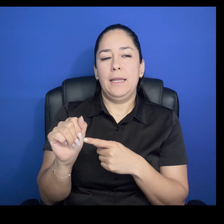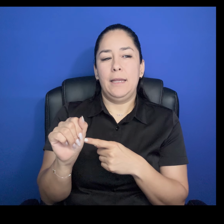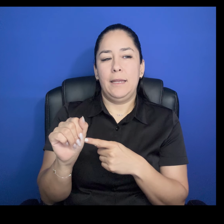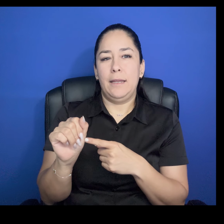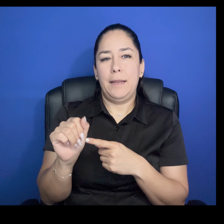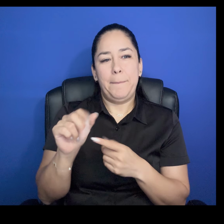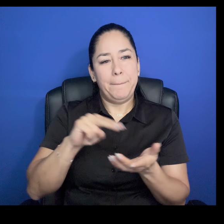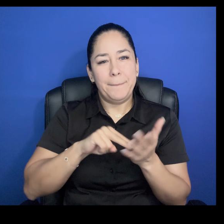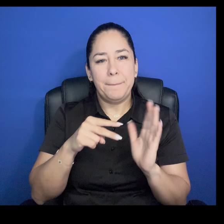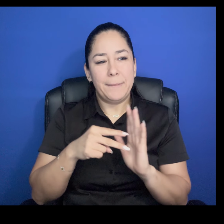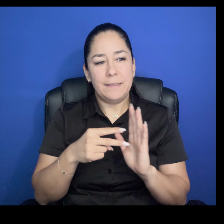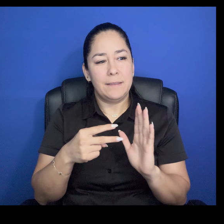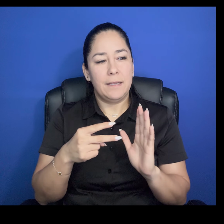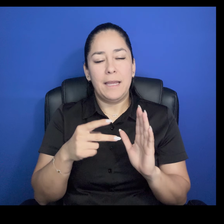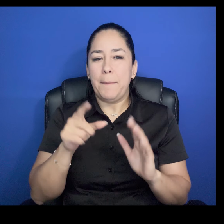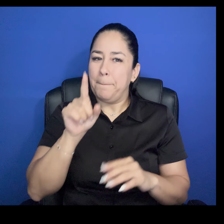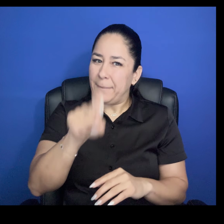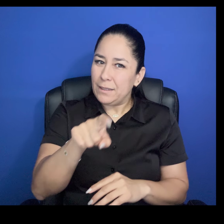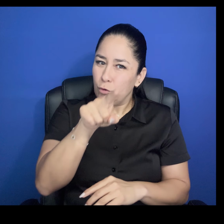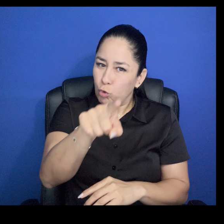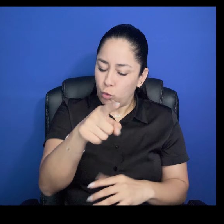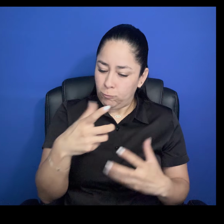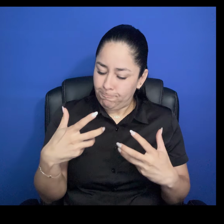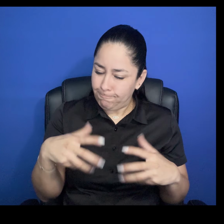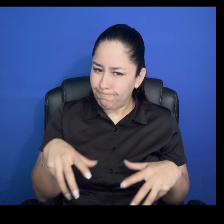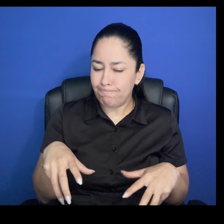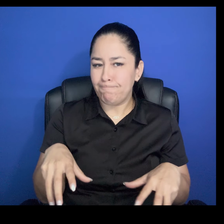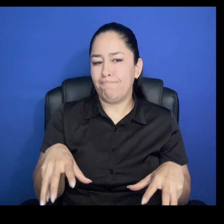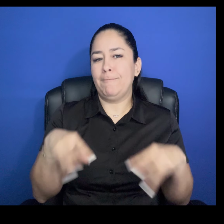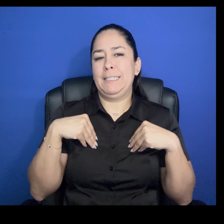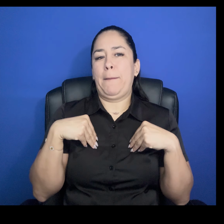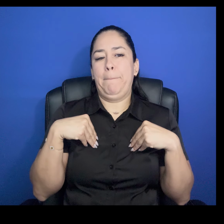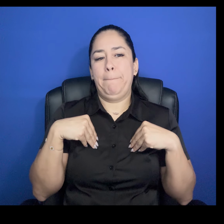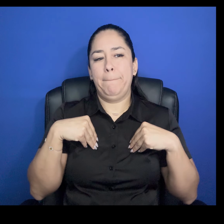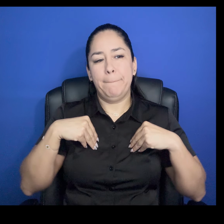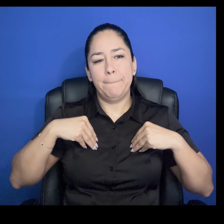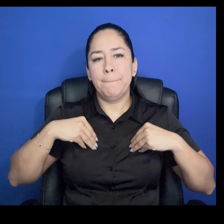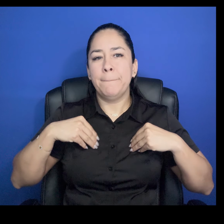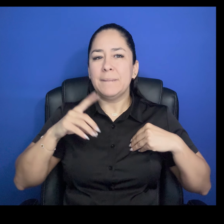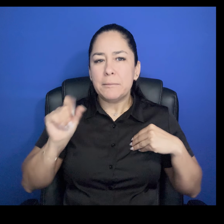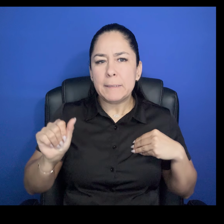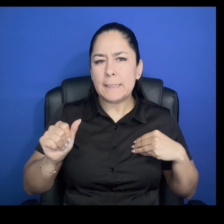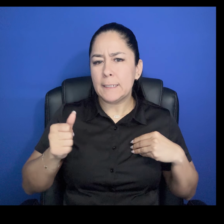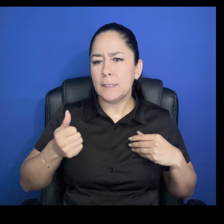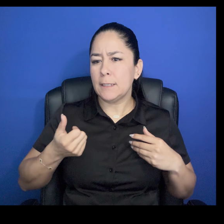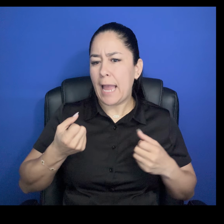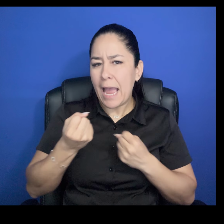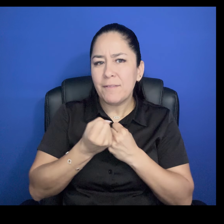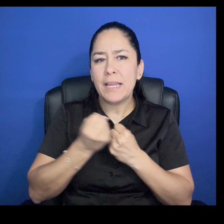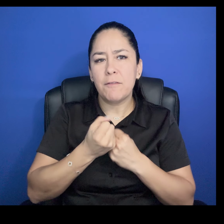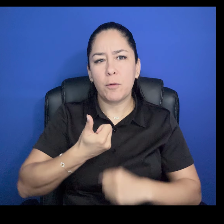the one really taking control of it and, advocating for yourself, people around